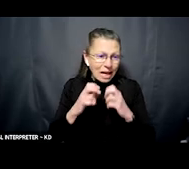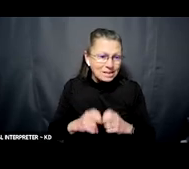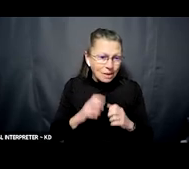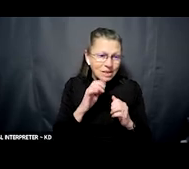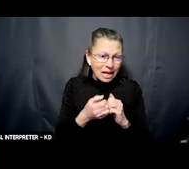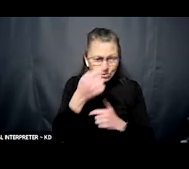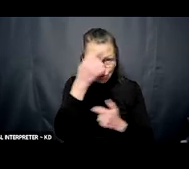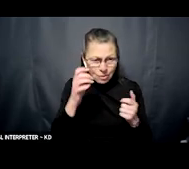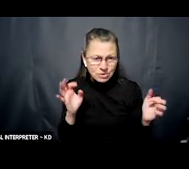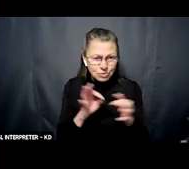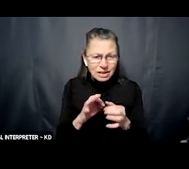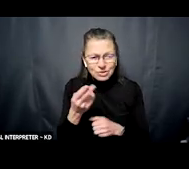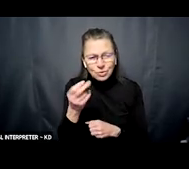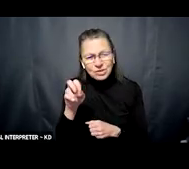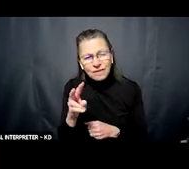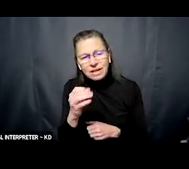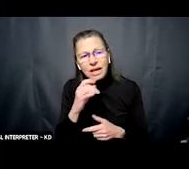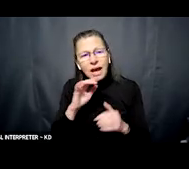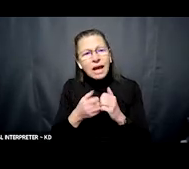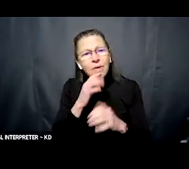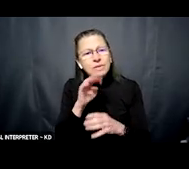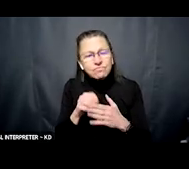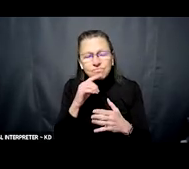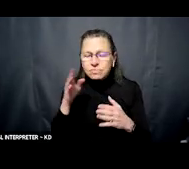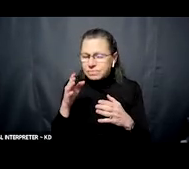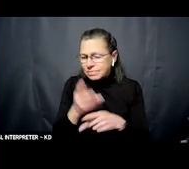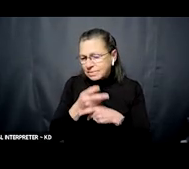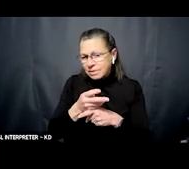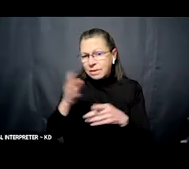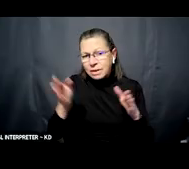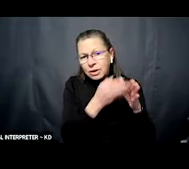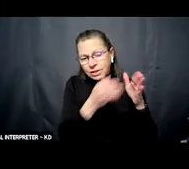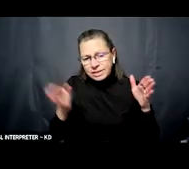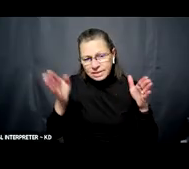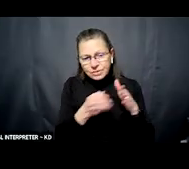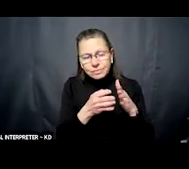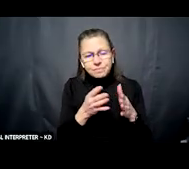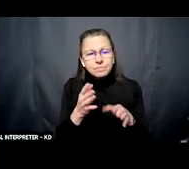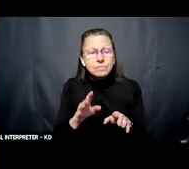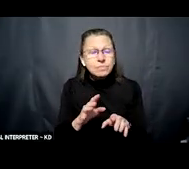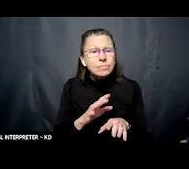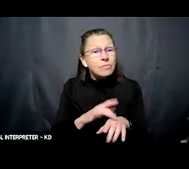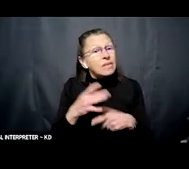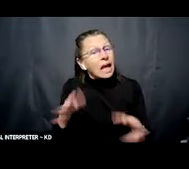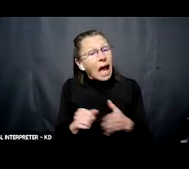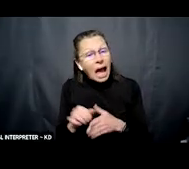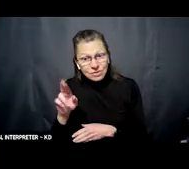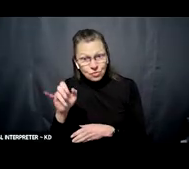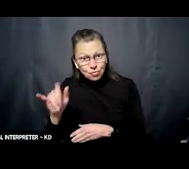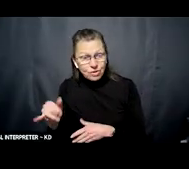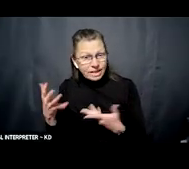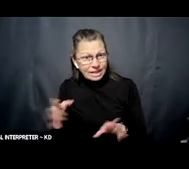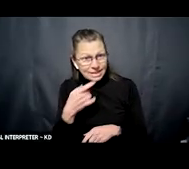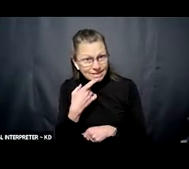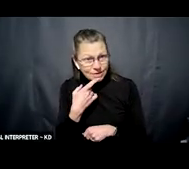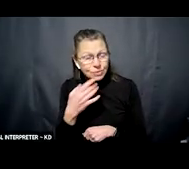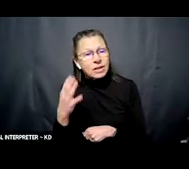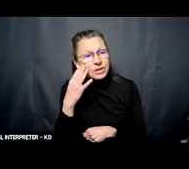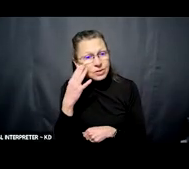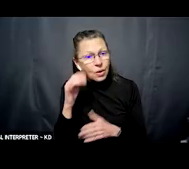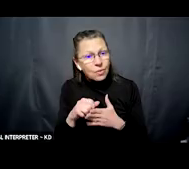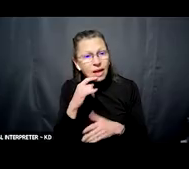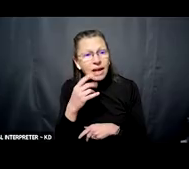the HIV care continuum. As Ricky discussed, we know that trauma is often linked to the HIV care